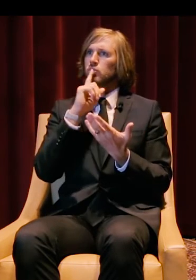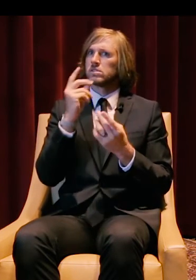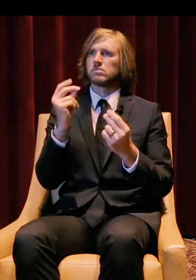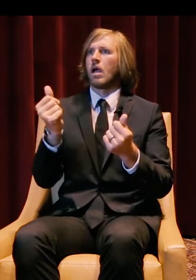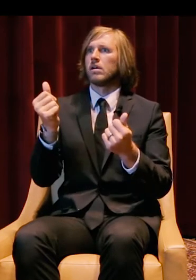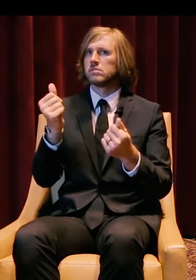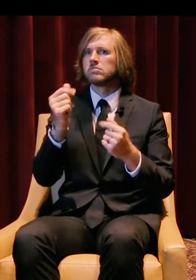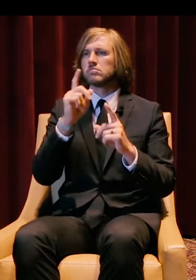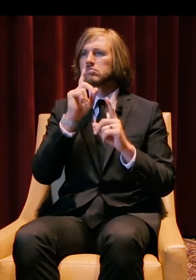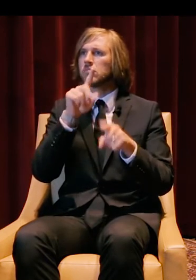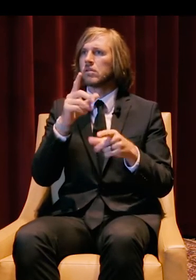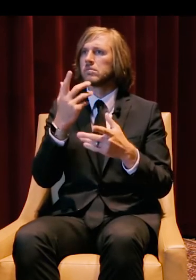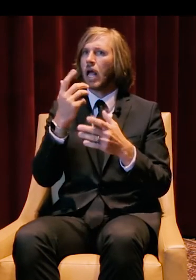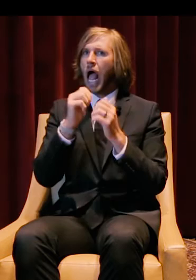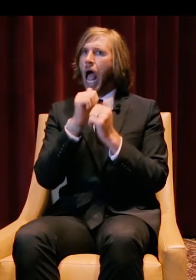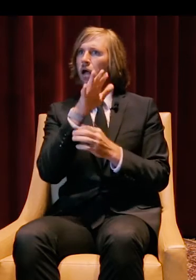have told you how good you are,